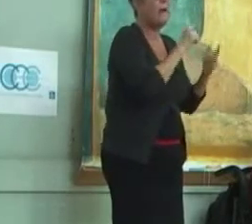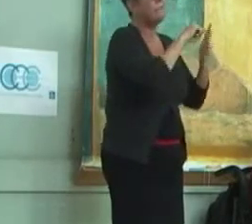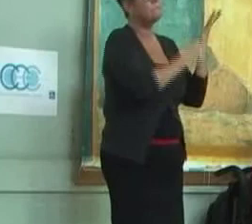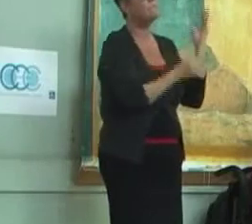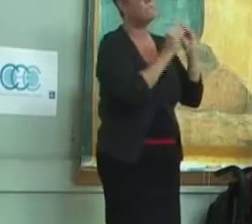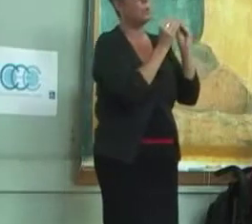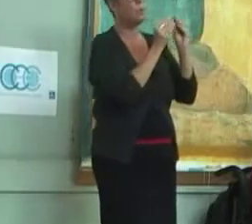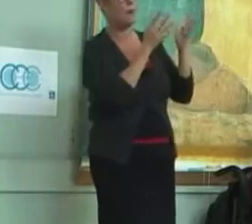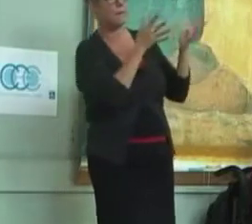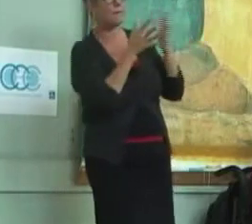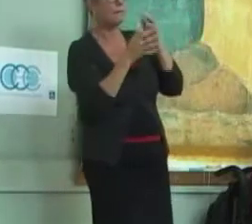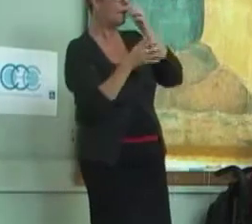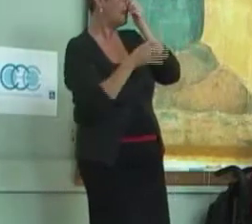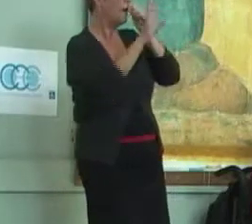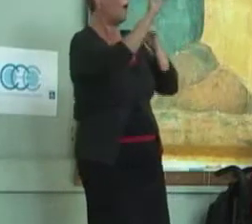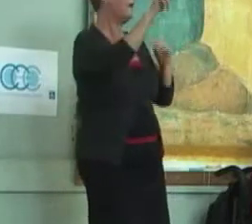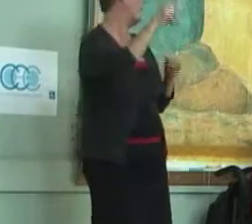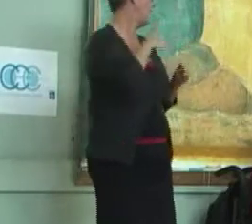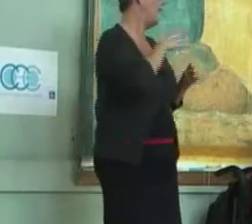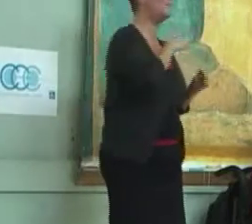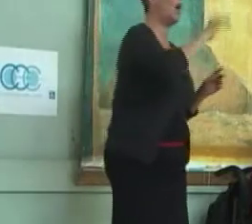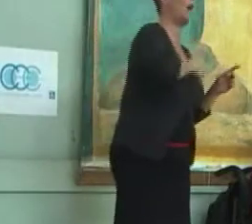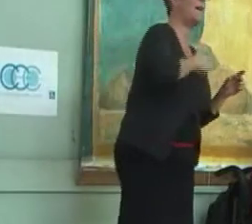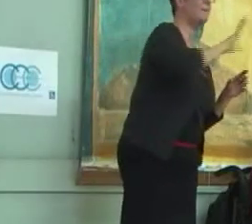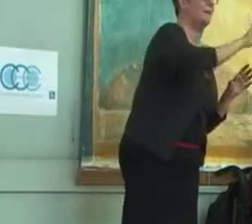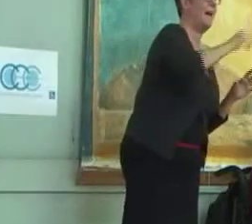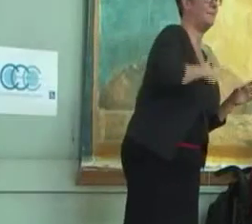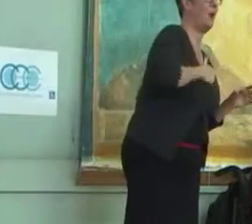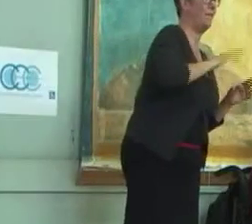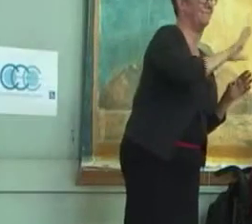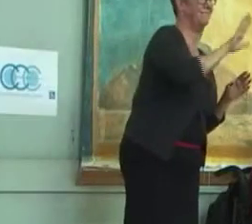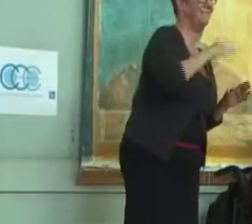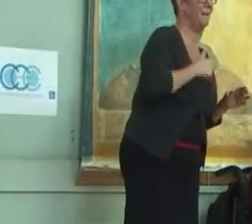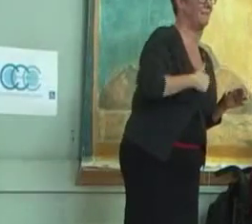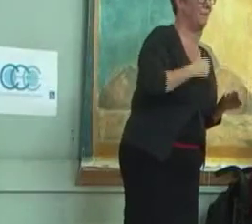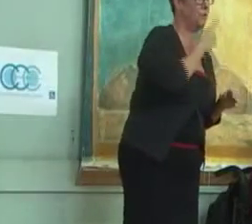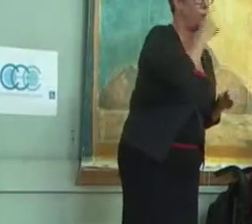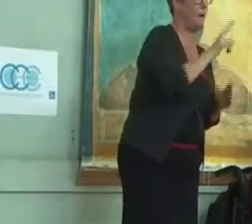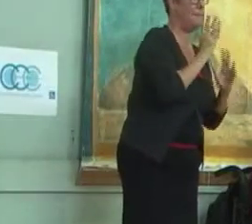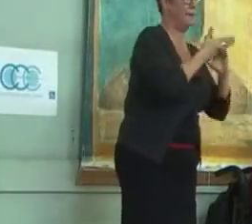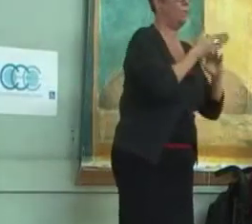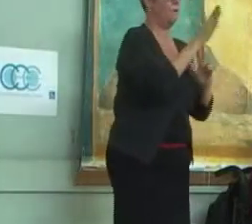[Audience member] My problem is with health and senticosus. [Ing Wong-Ward] I'm sorry. I'm going to have to interrupt. There are other people asking...